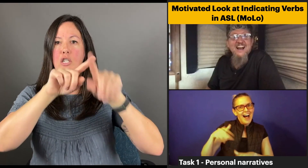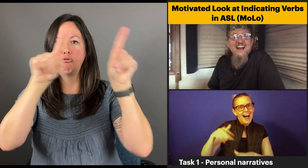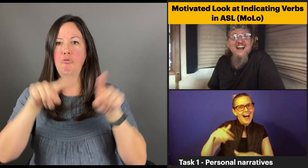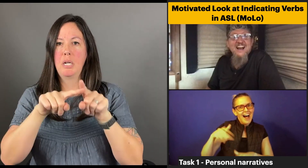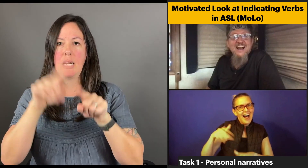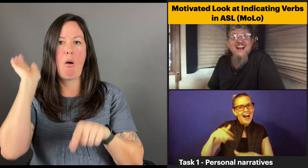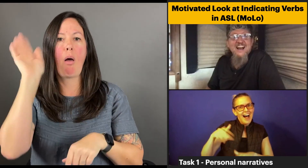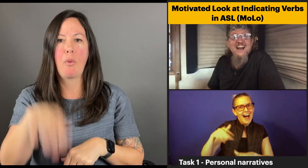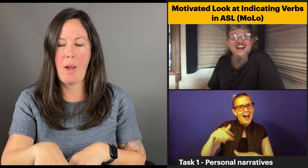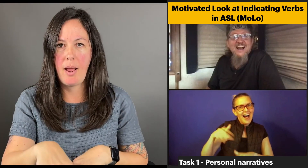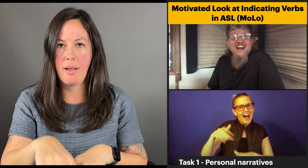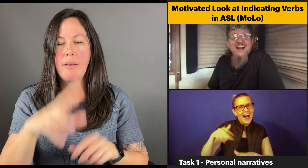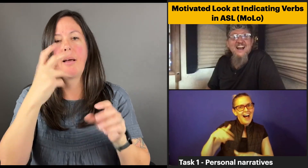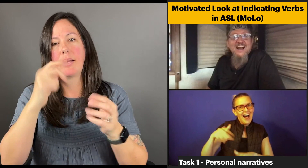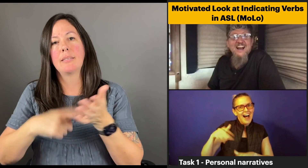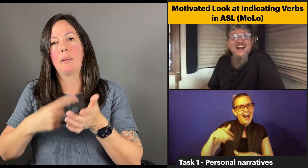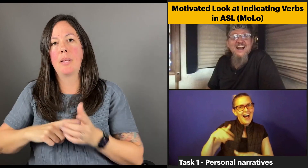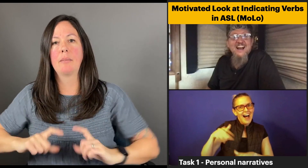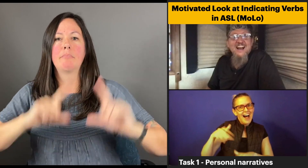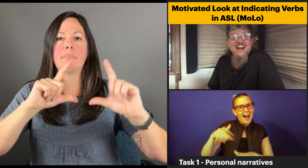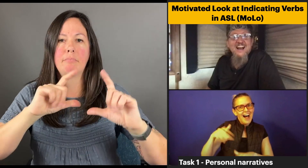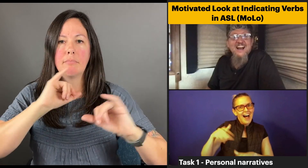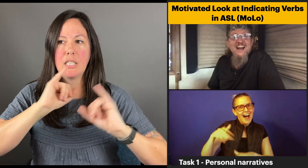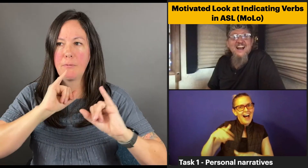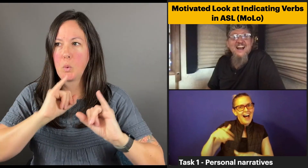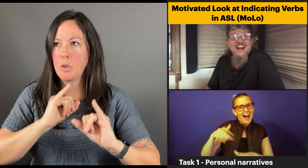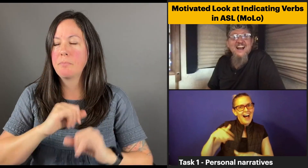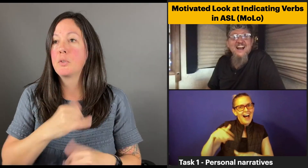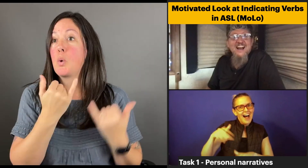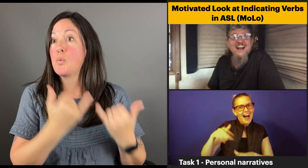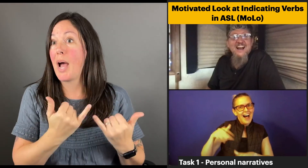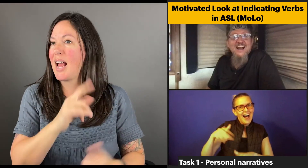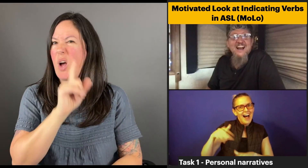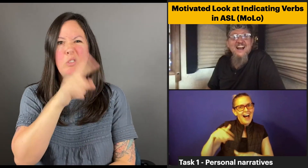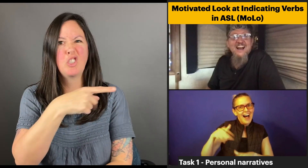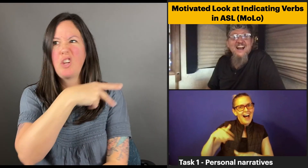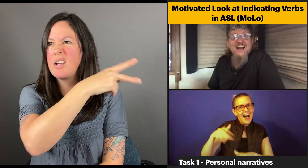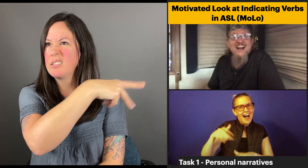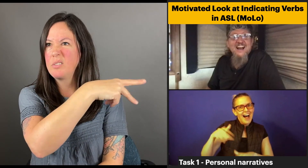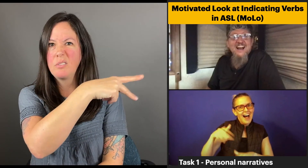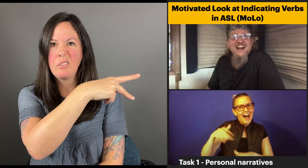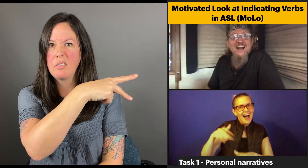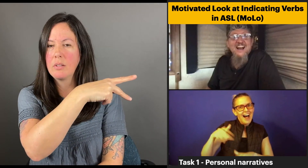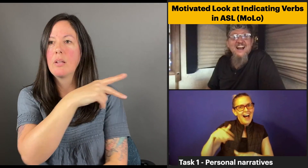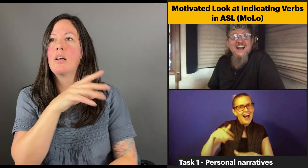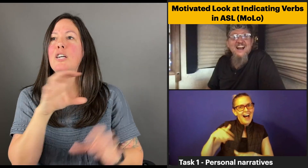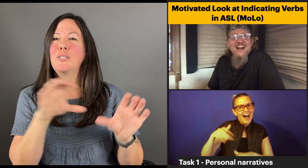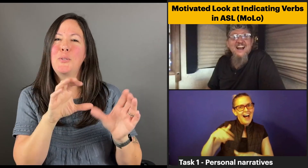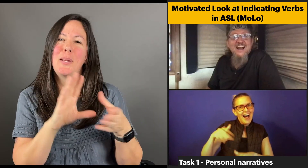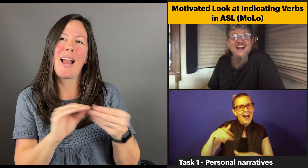interview data and then a tech person a support person who wasn't on screen the whole time the interviewer was